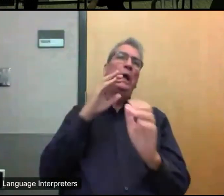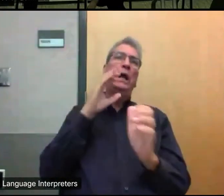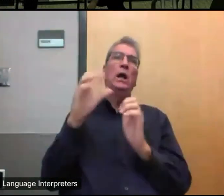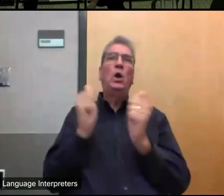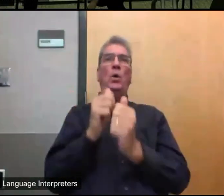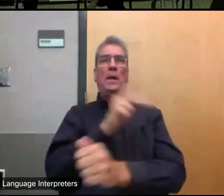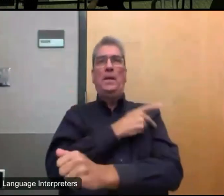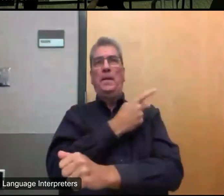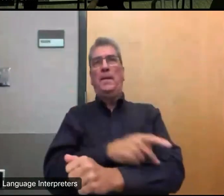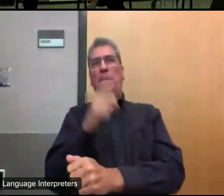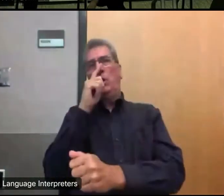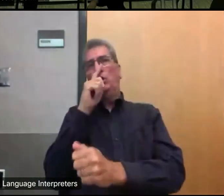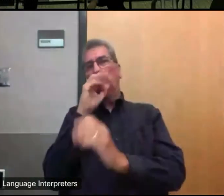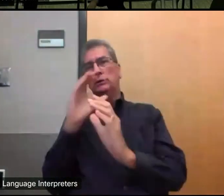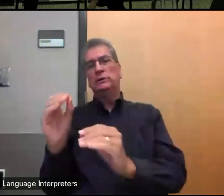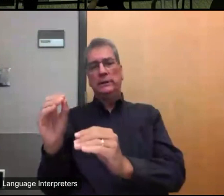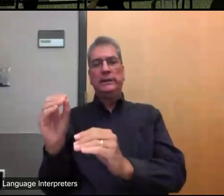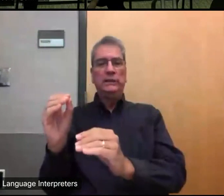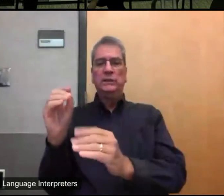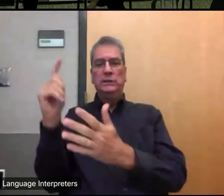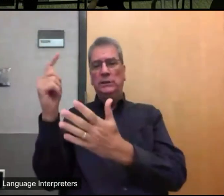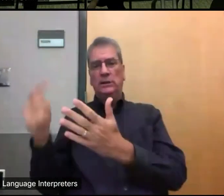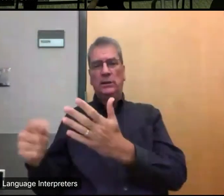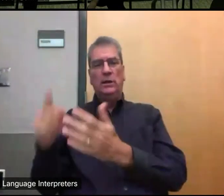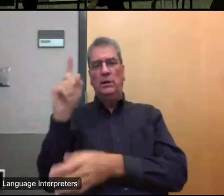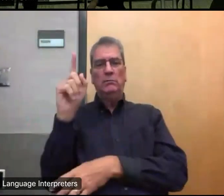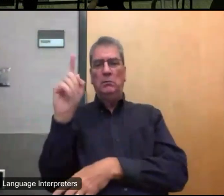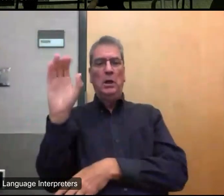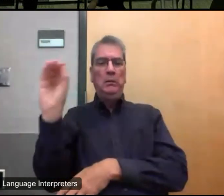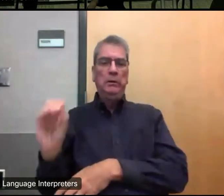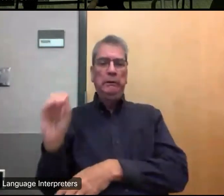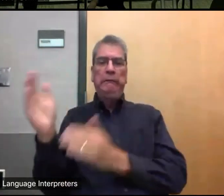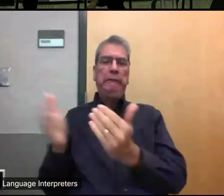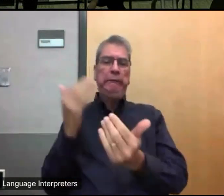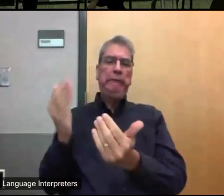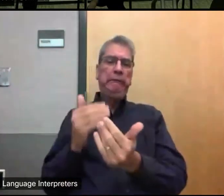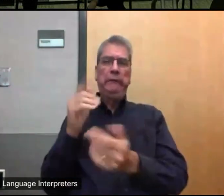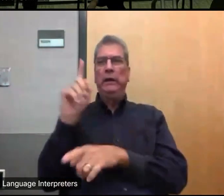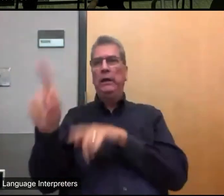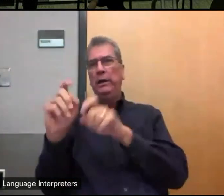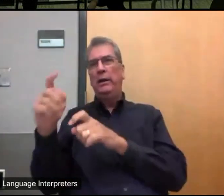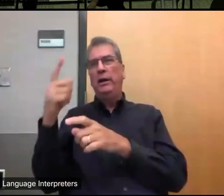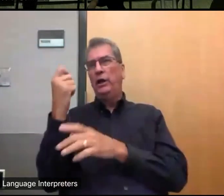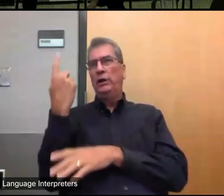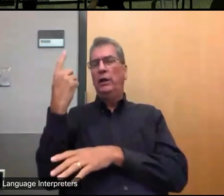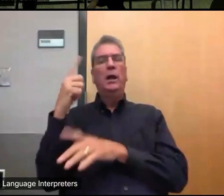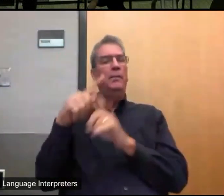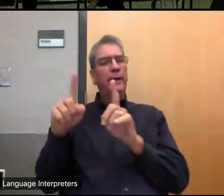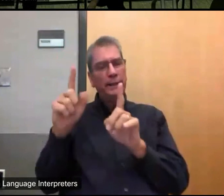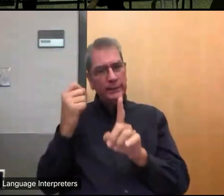they know, is teach back. Just a 100% like it works, cause you can find out if they know and understand what you said to them or not. But it takes time. And a lot